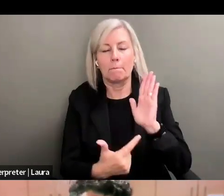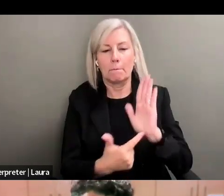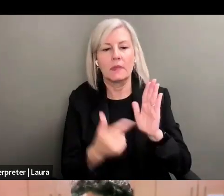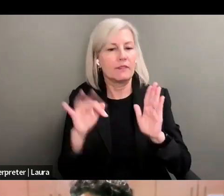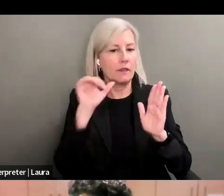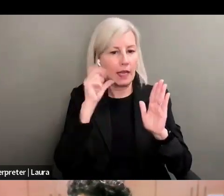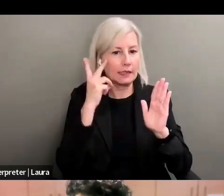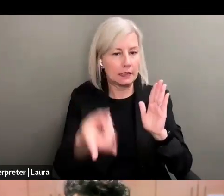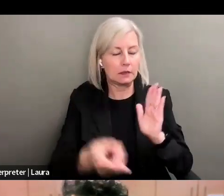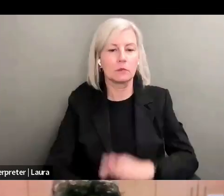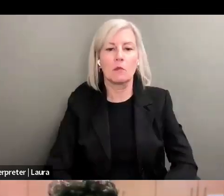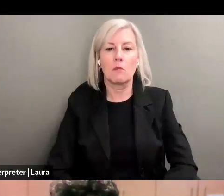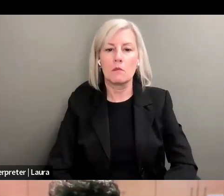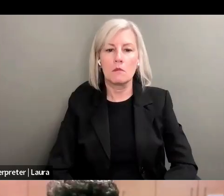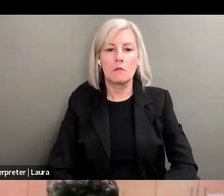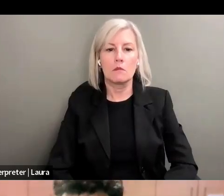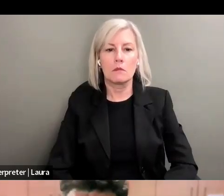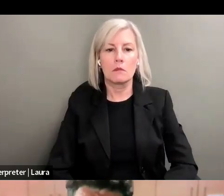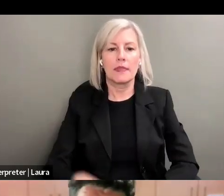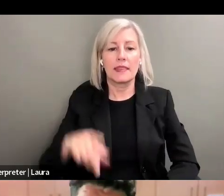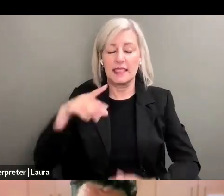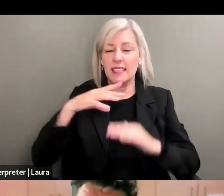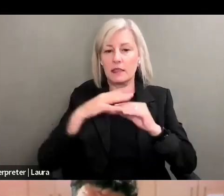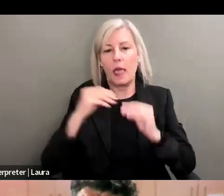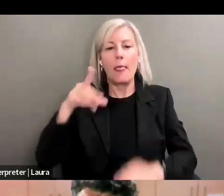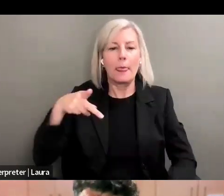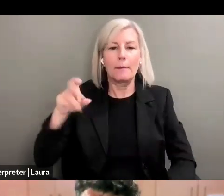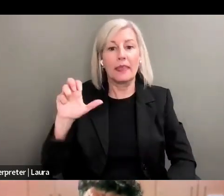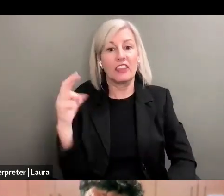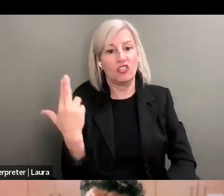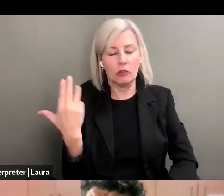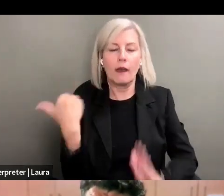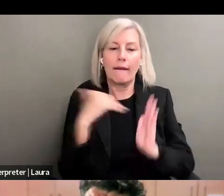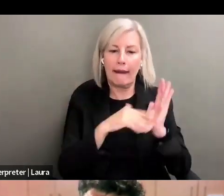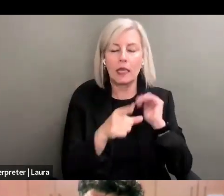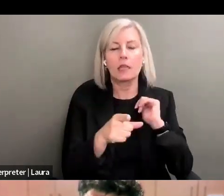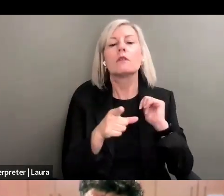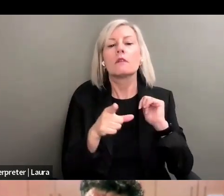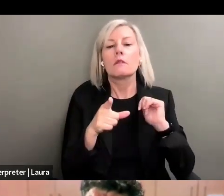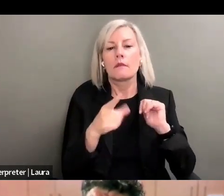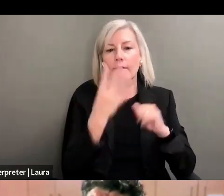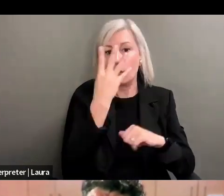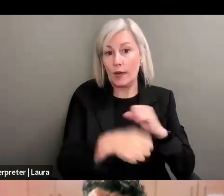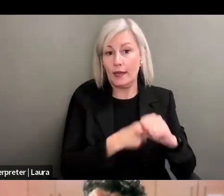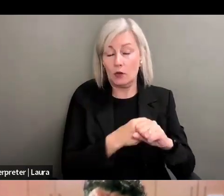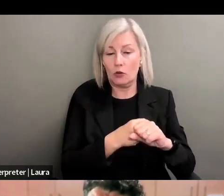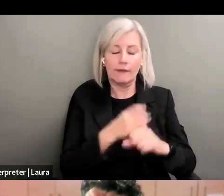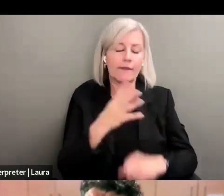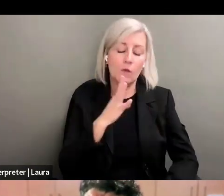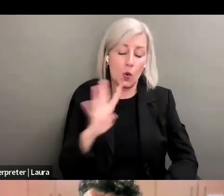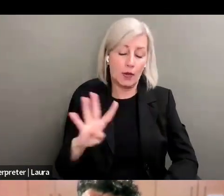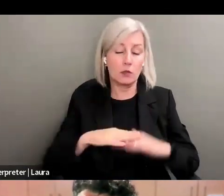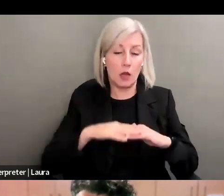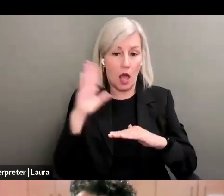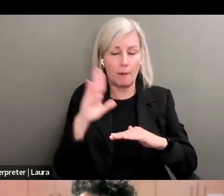But this one is the peach. Again, this can be completed four years and up and is completed based on parent observations.